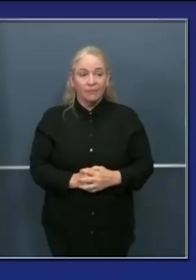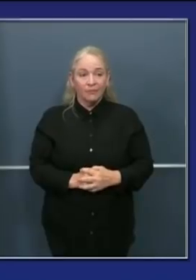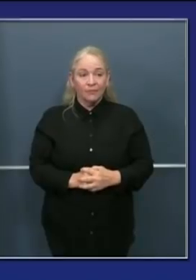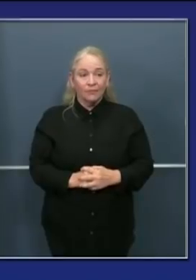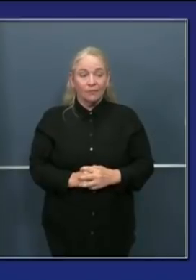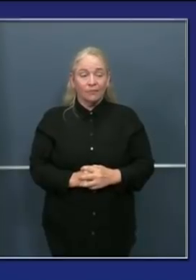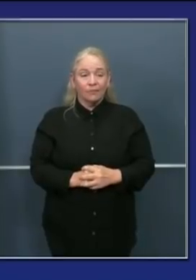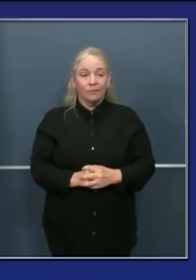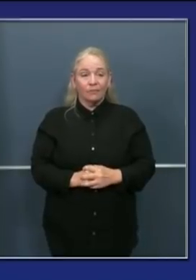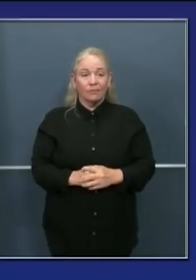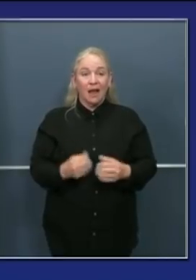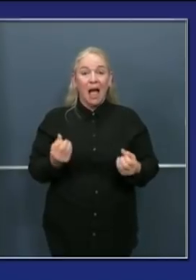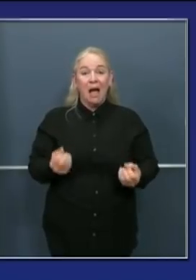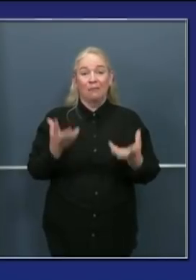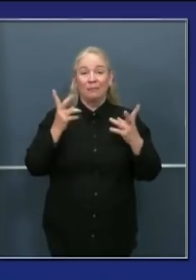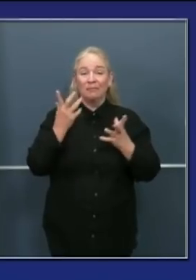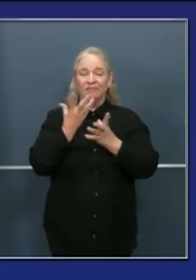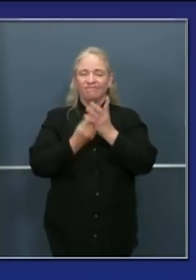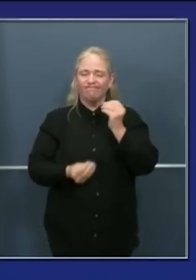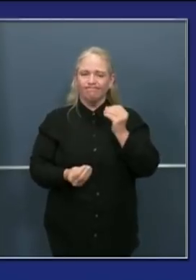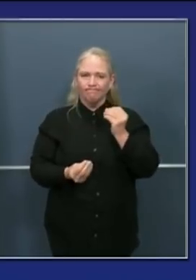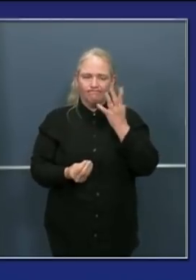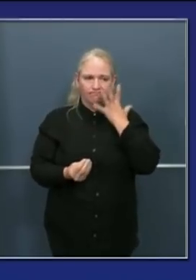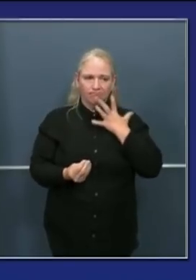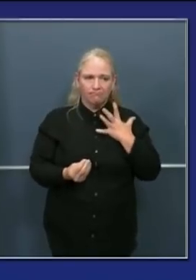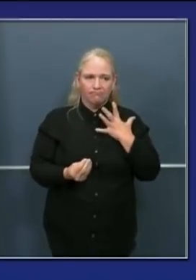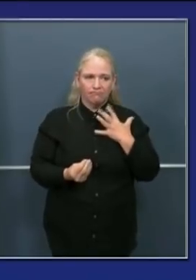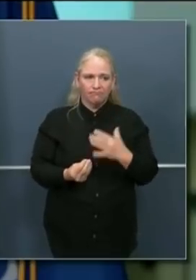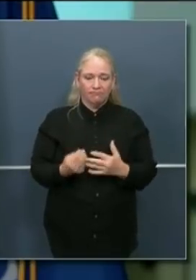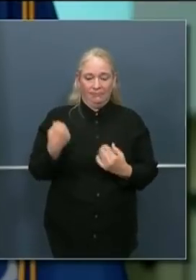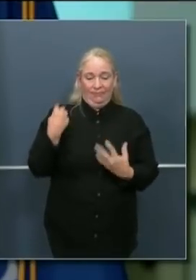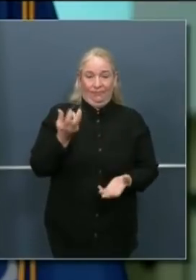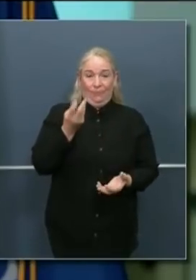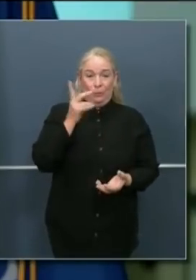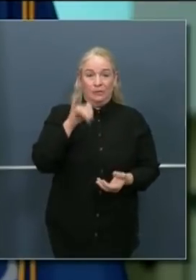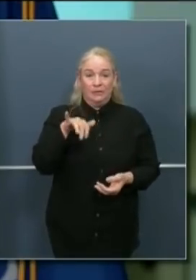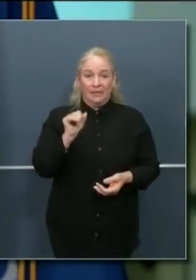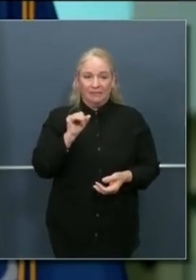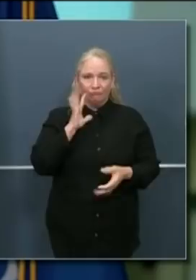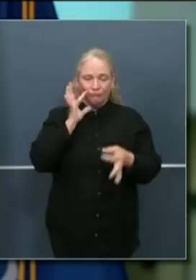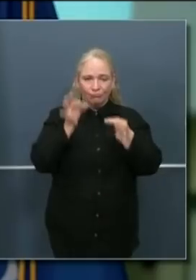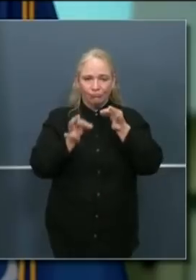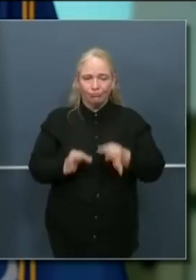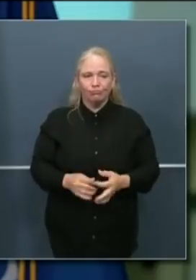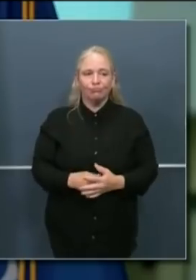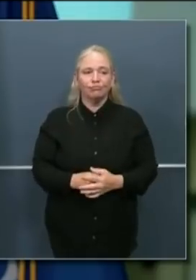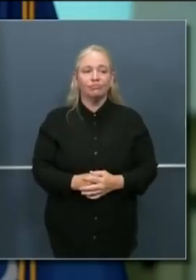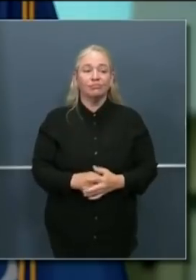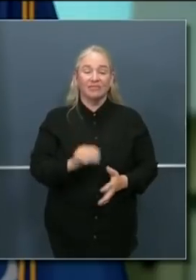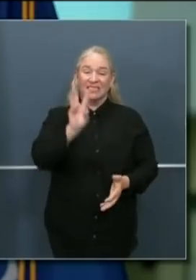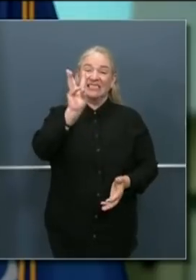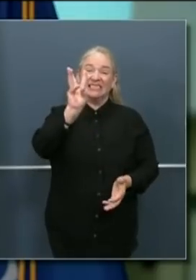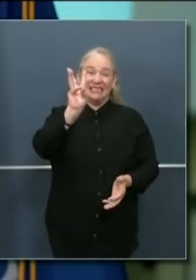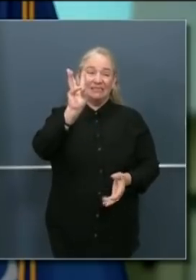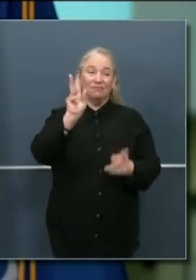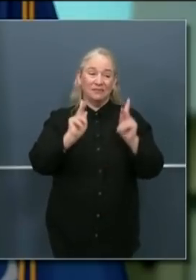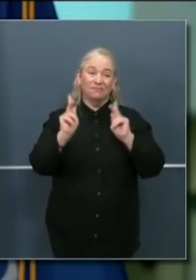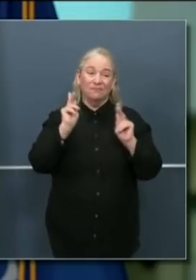JUST ONE FINAL POINT BECAUSE I'D BE I MISS IF I DIDN'T MENTION IT. WE HAD A NUMBER OF LIVES THAT HAVE BEEN LOST OVER THE LAST